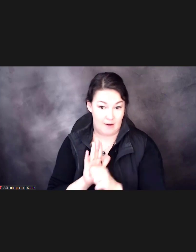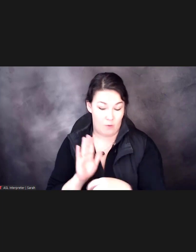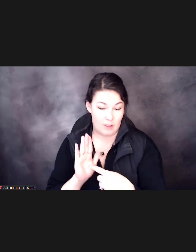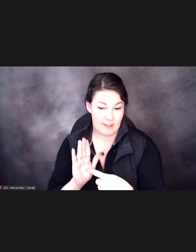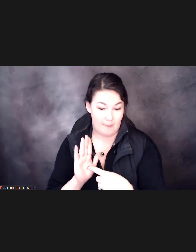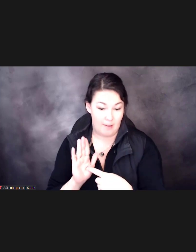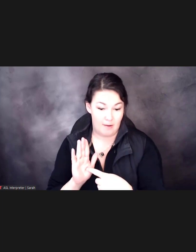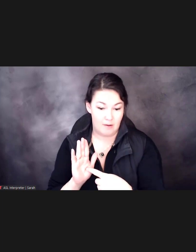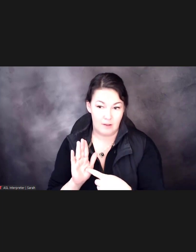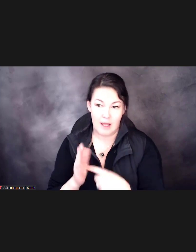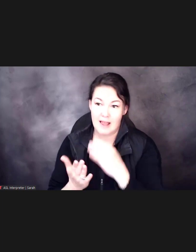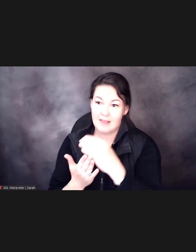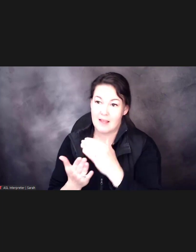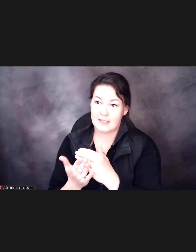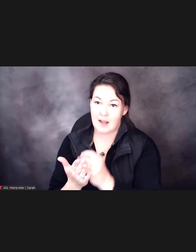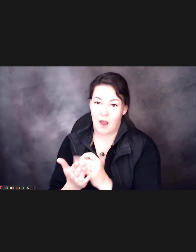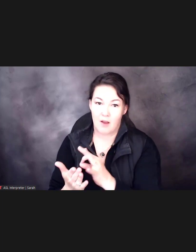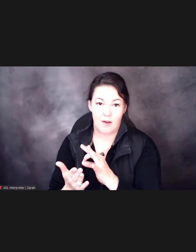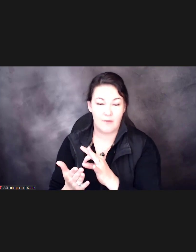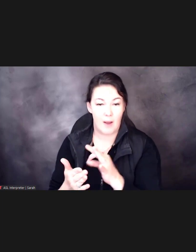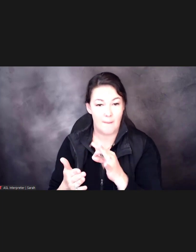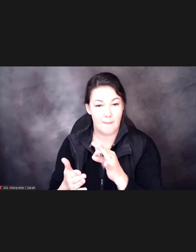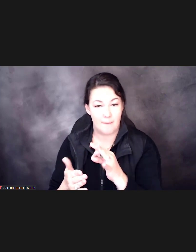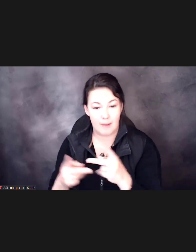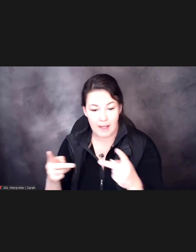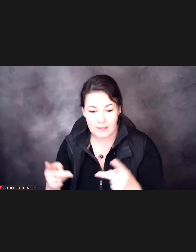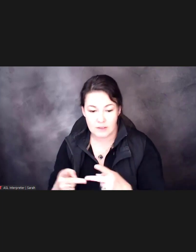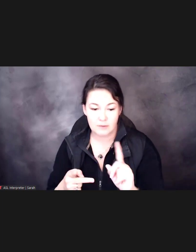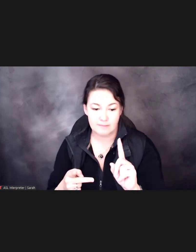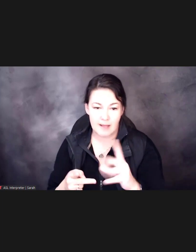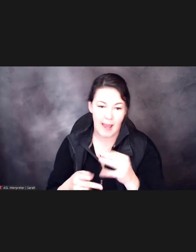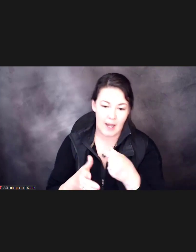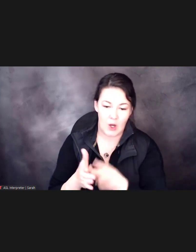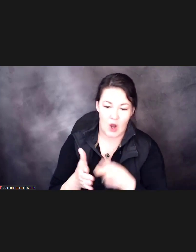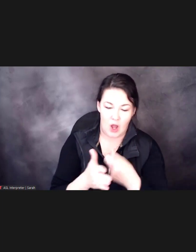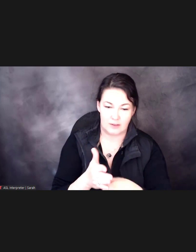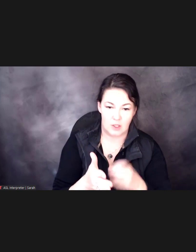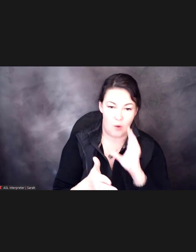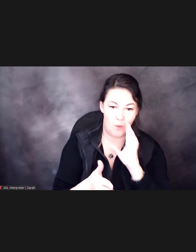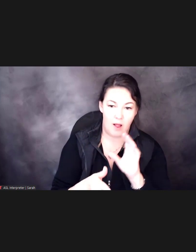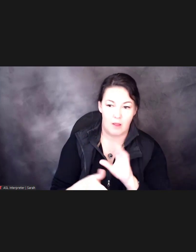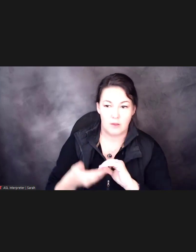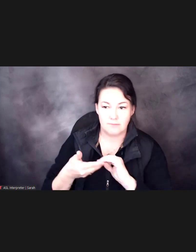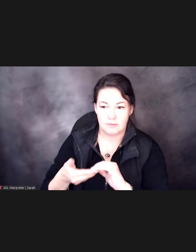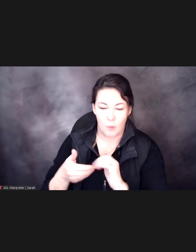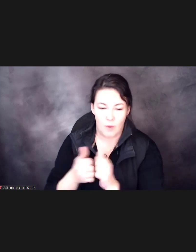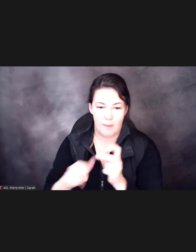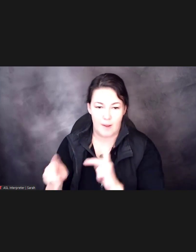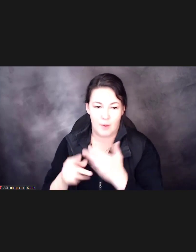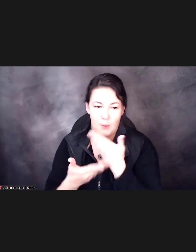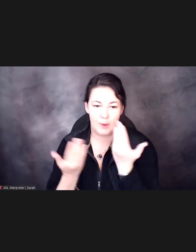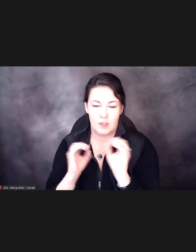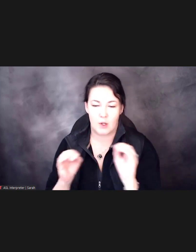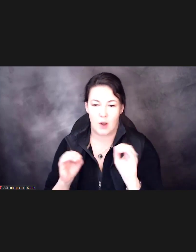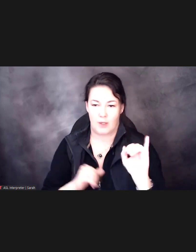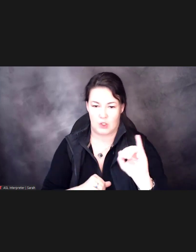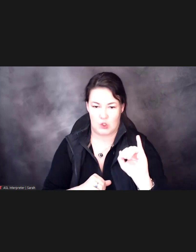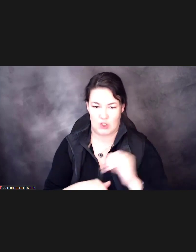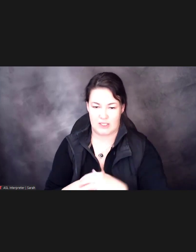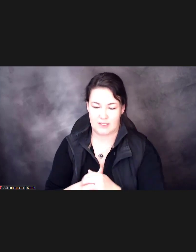for example, um, there's a listing of places and cost and those that will work with, um, people that do not have insurance